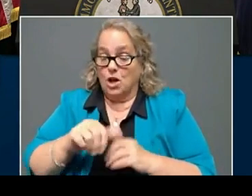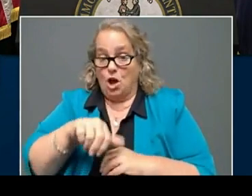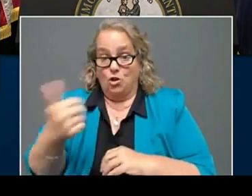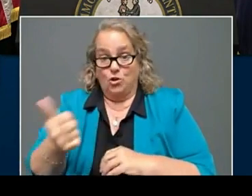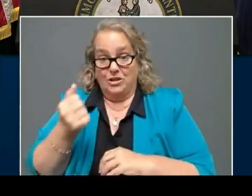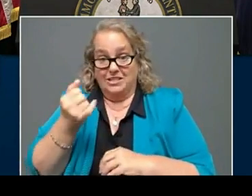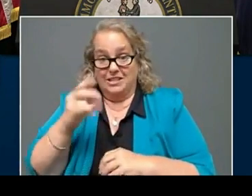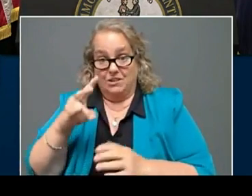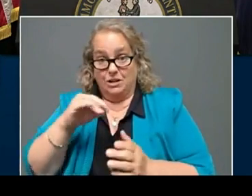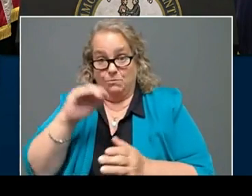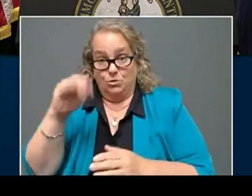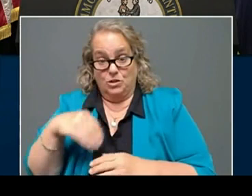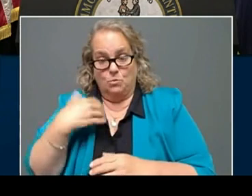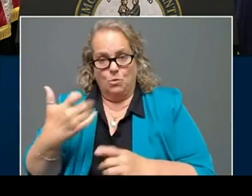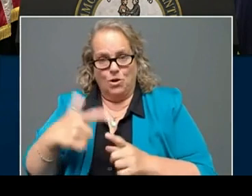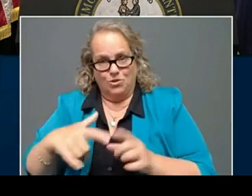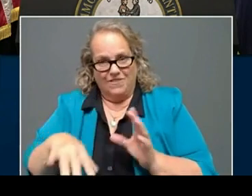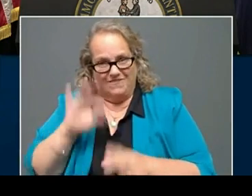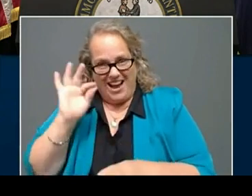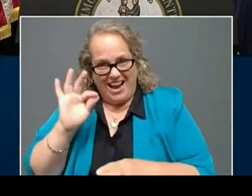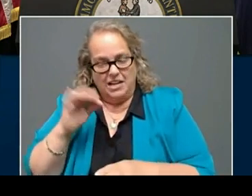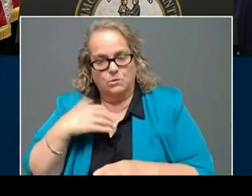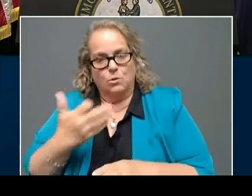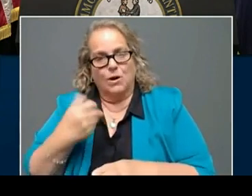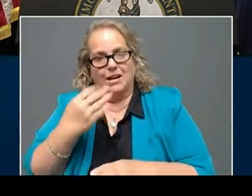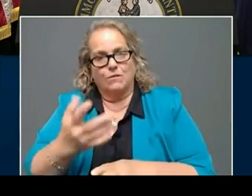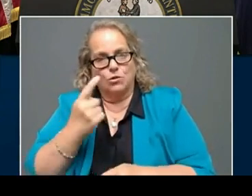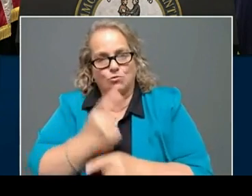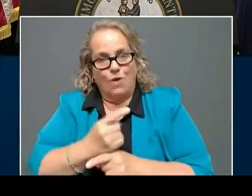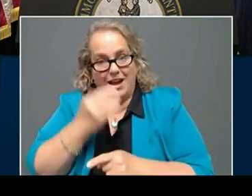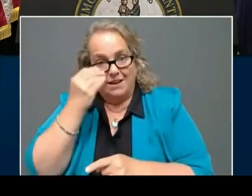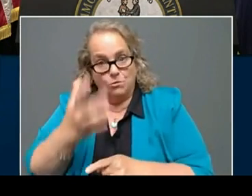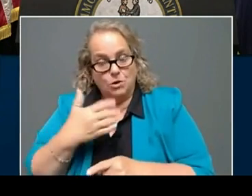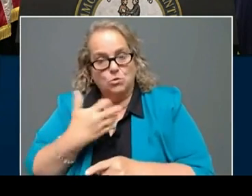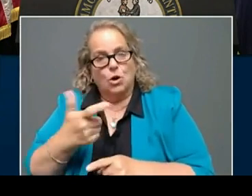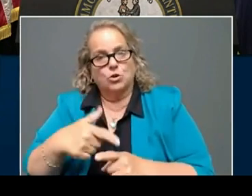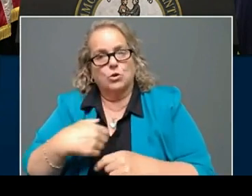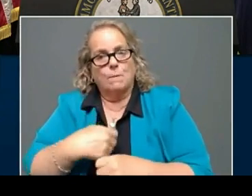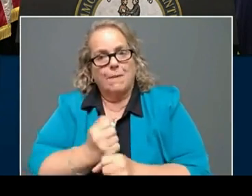to find, we want to give you the right information. We want you to make the right choice to get vaccinated